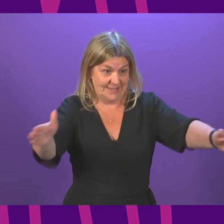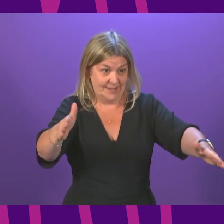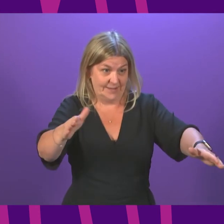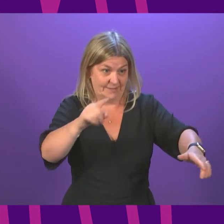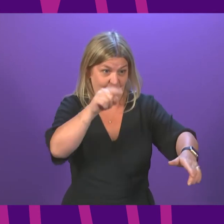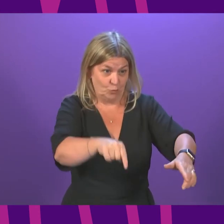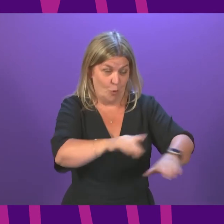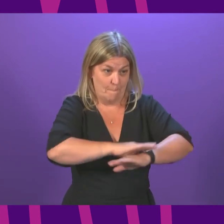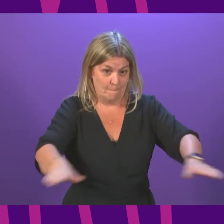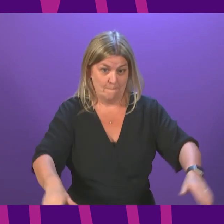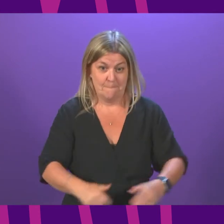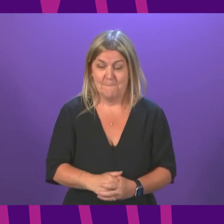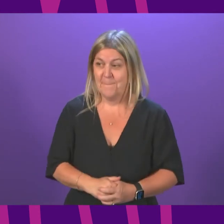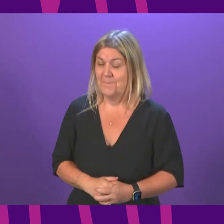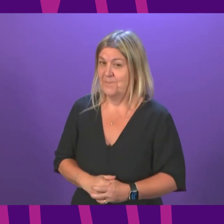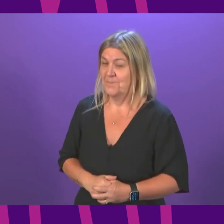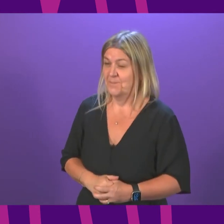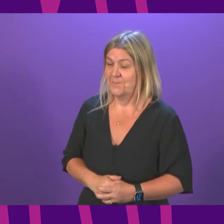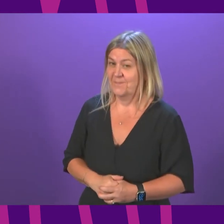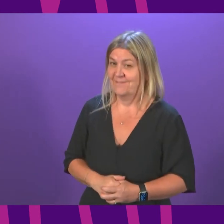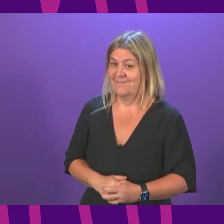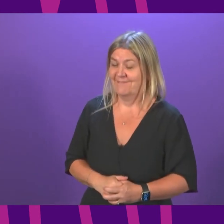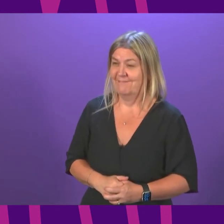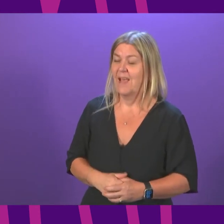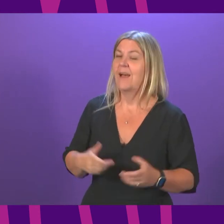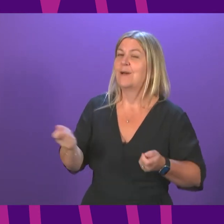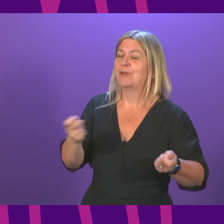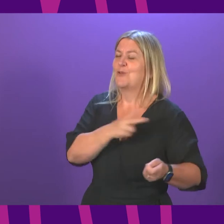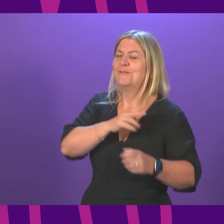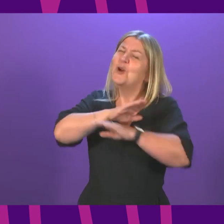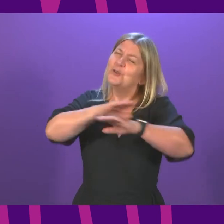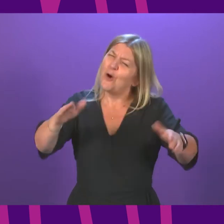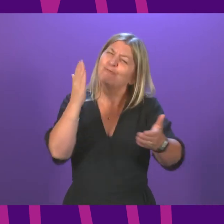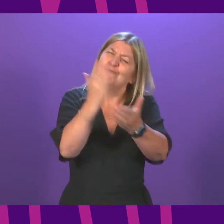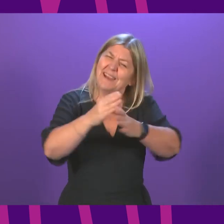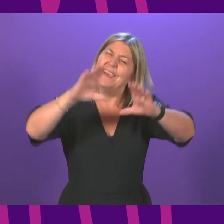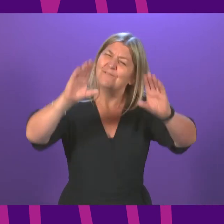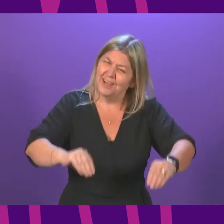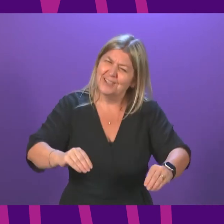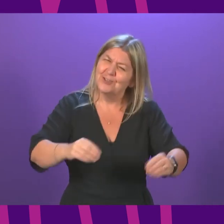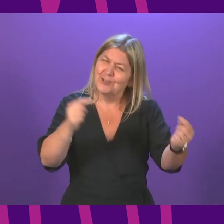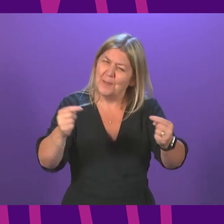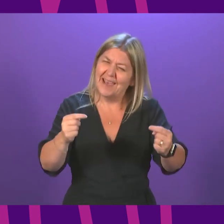It is not quite the end of the debate. I call the cabinet secretary to wind up on